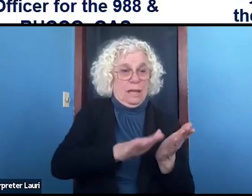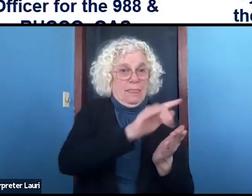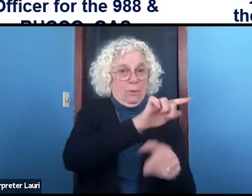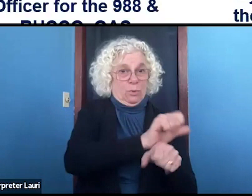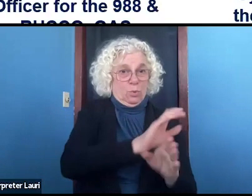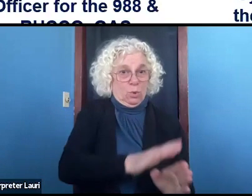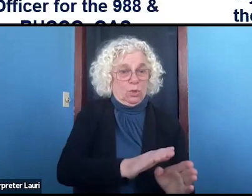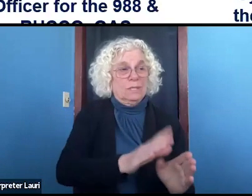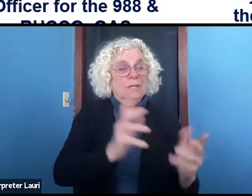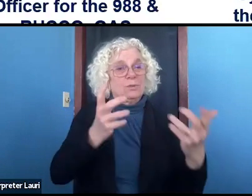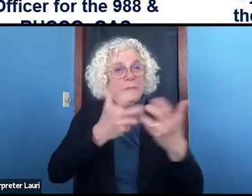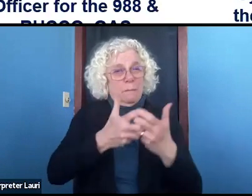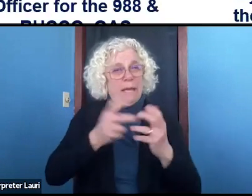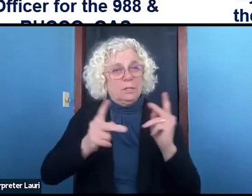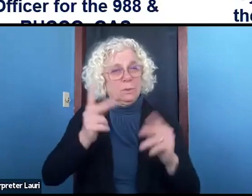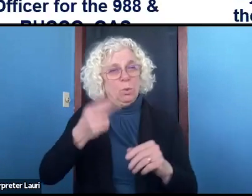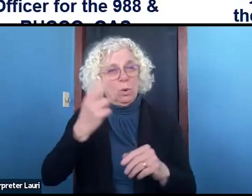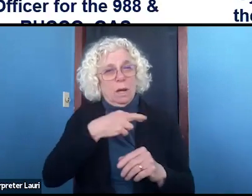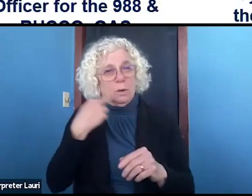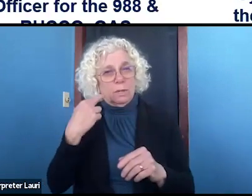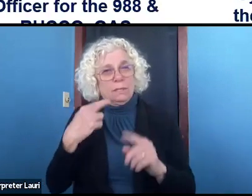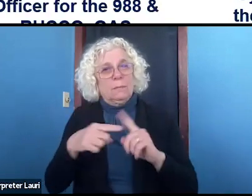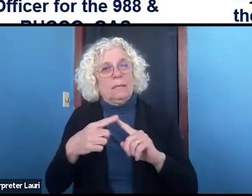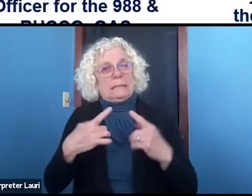and high risk populations by doing the following.